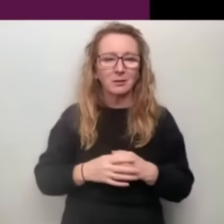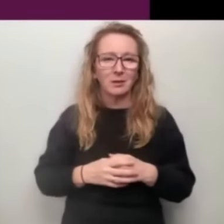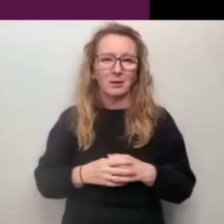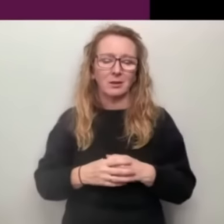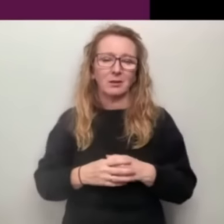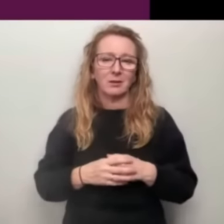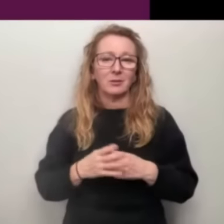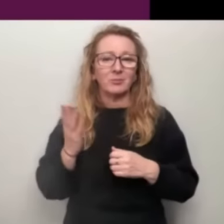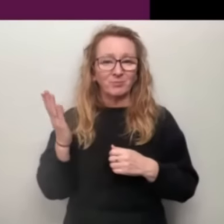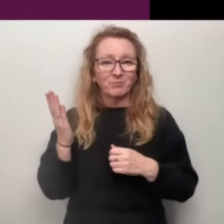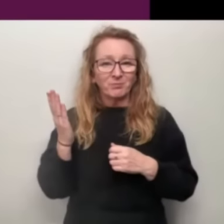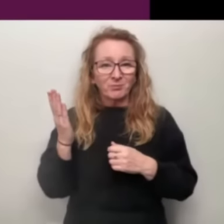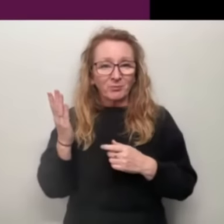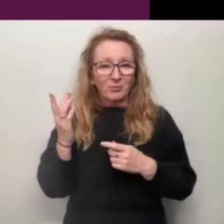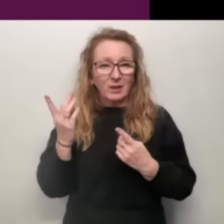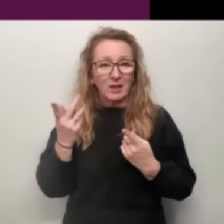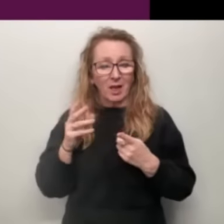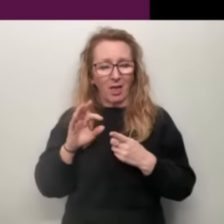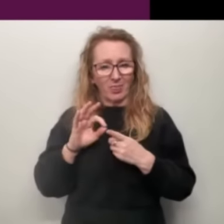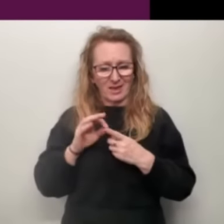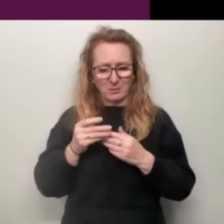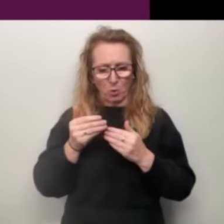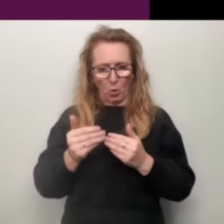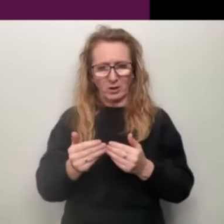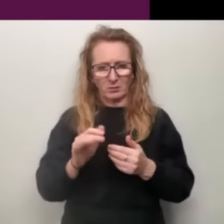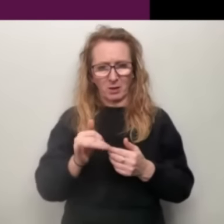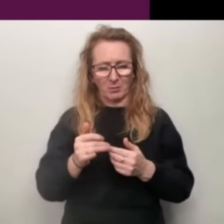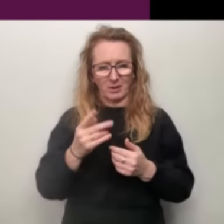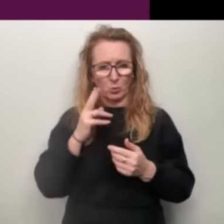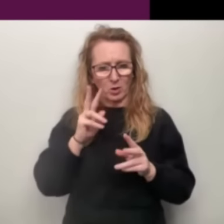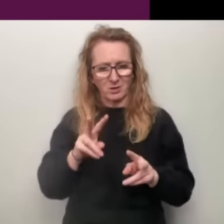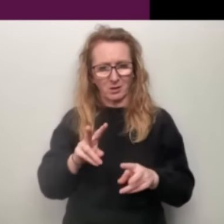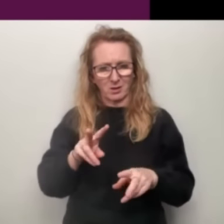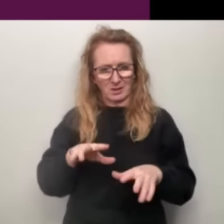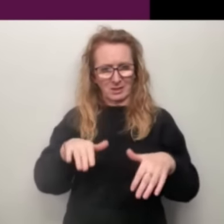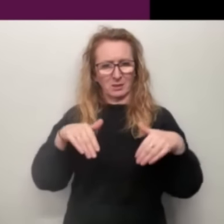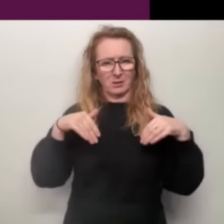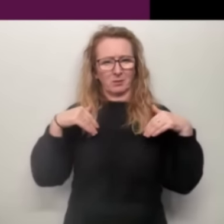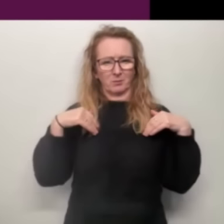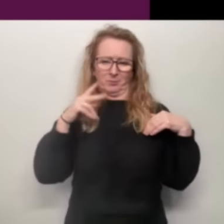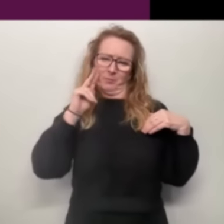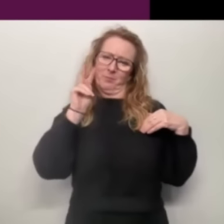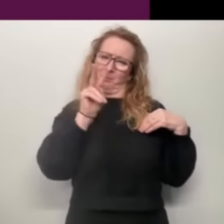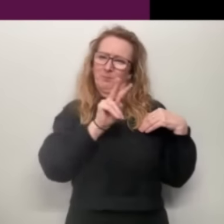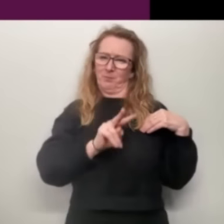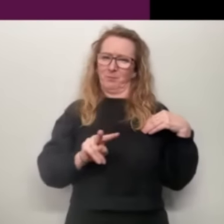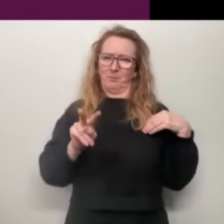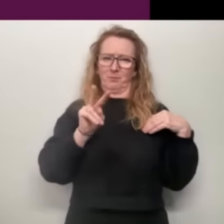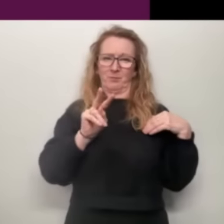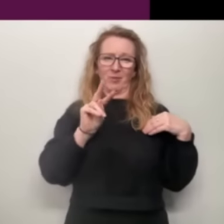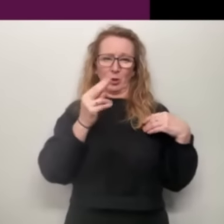At this point, perhaps it's worth standing back and taking stock of what these few short paragraphs mean.